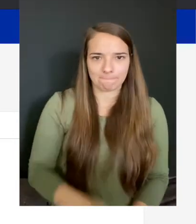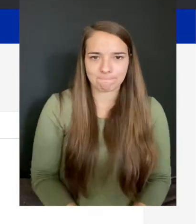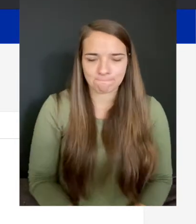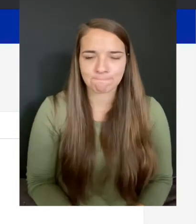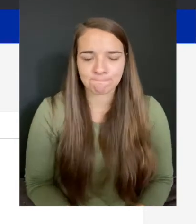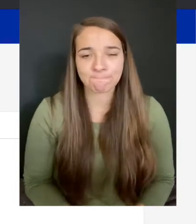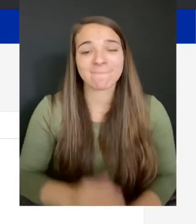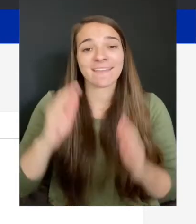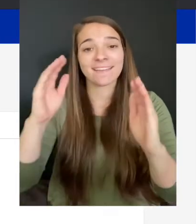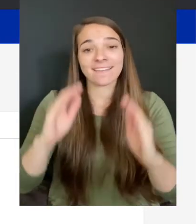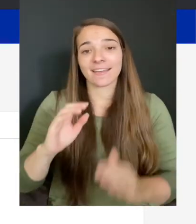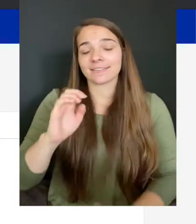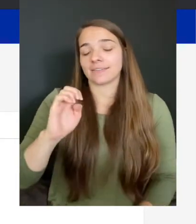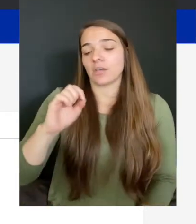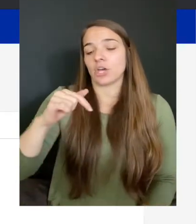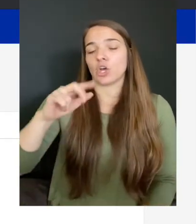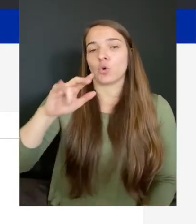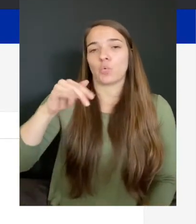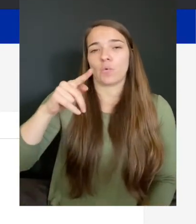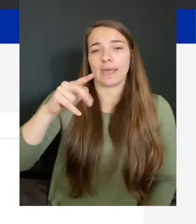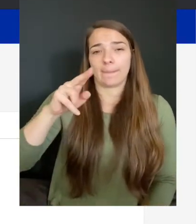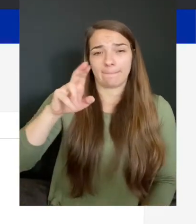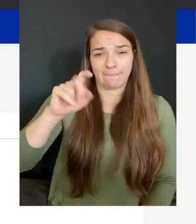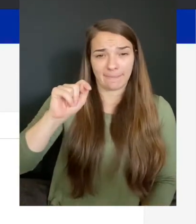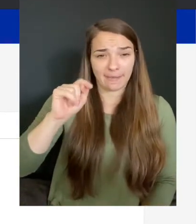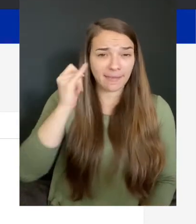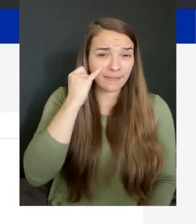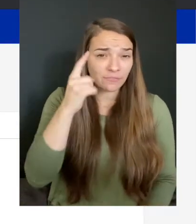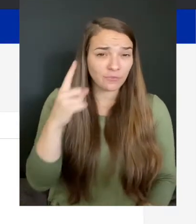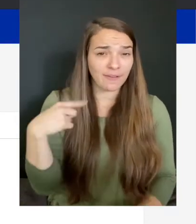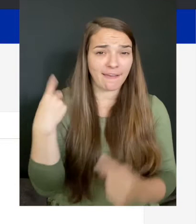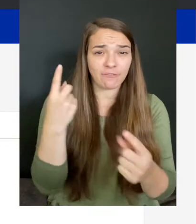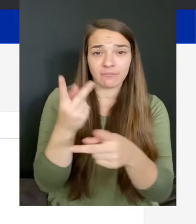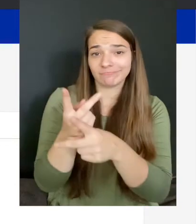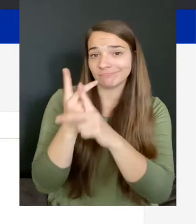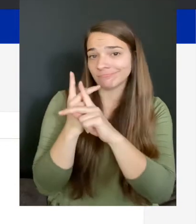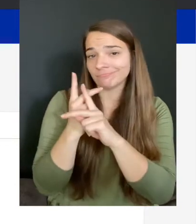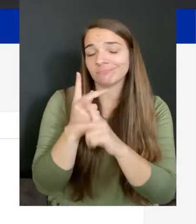Next is equipment. If you've ever checked out, for example, let's say a tape recorder